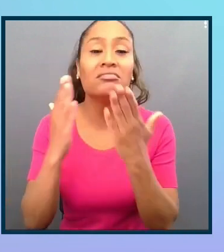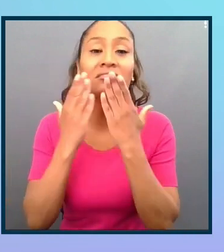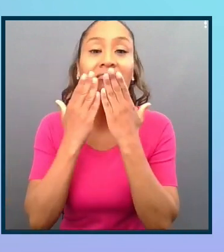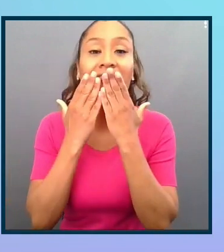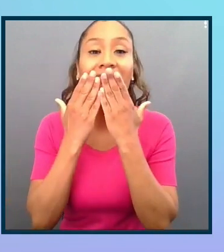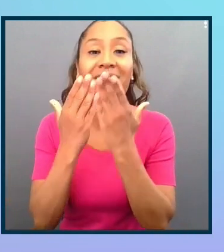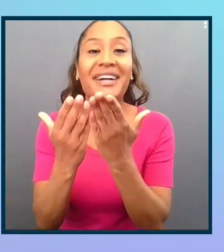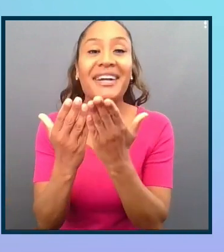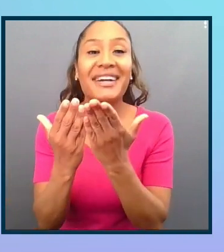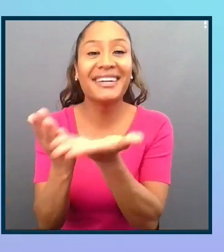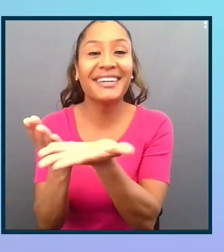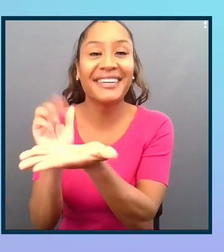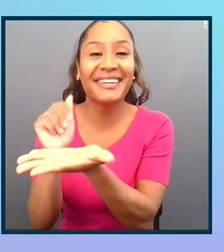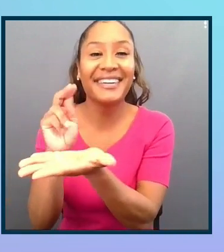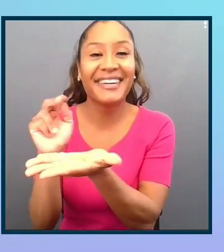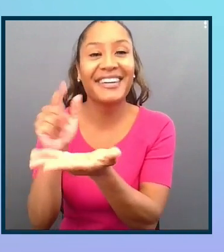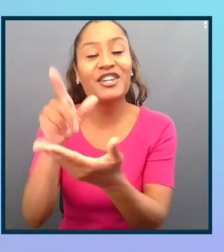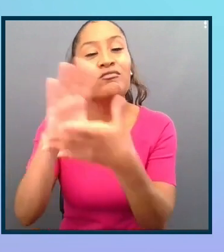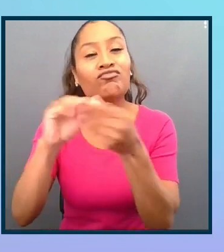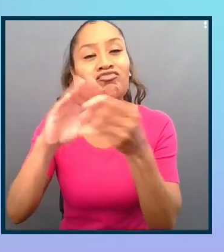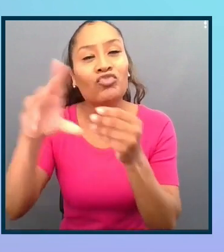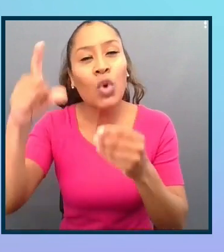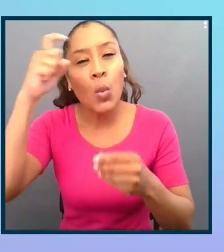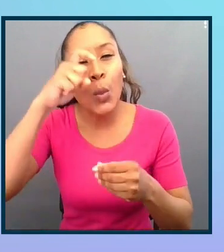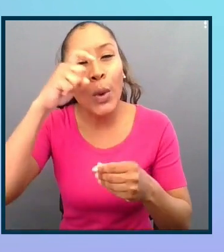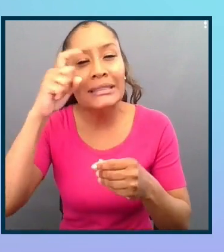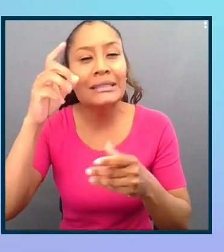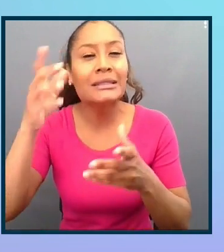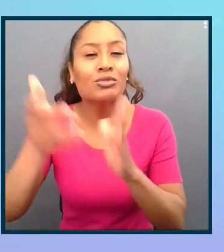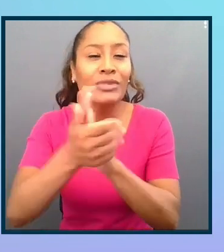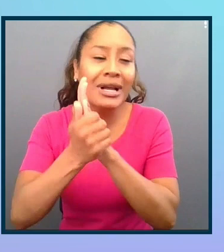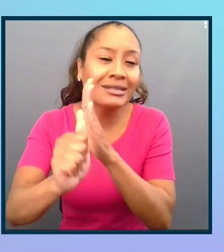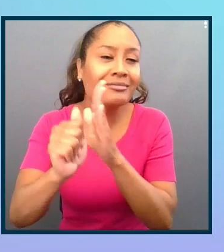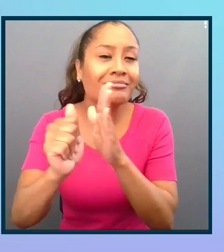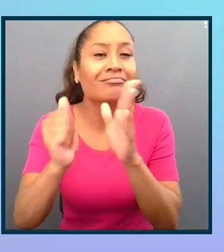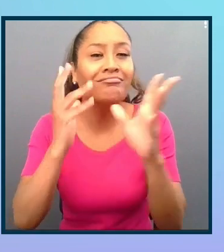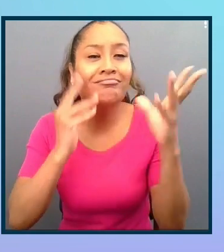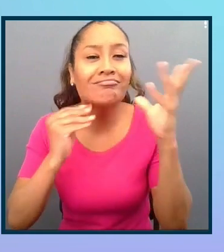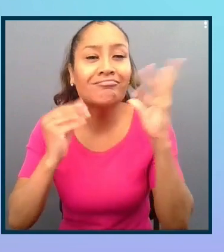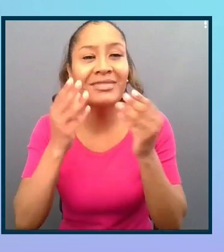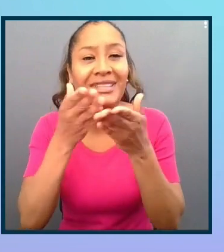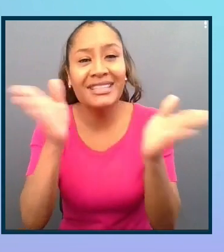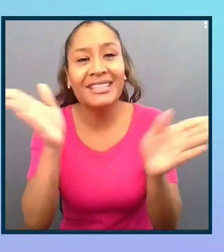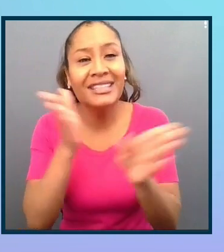for sharing your wisdom and your expertise in the field. And thank you everyone who joined online